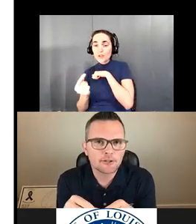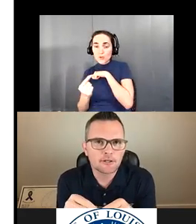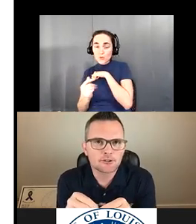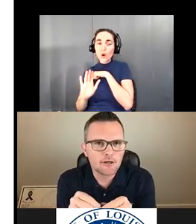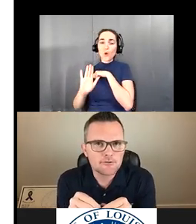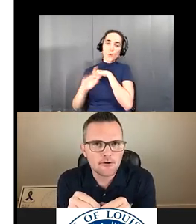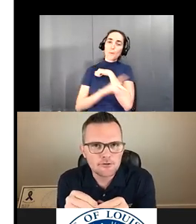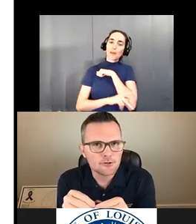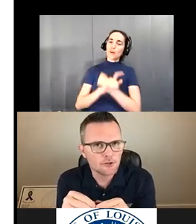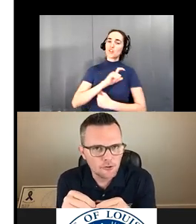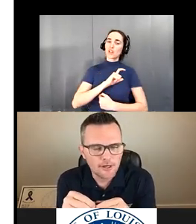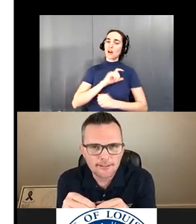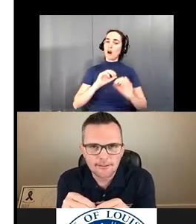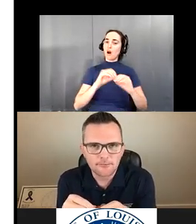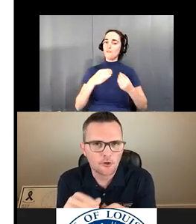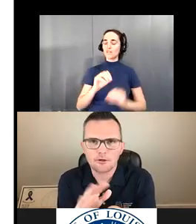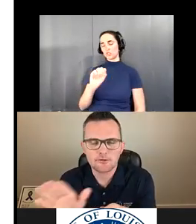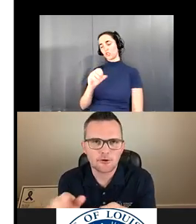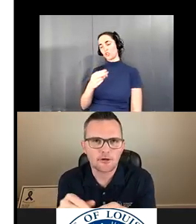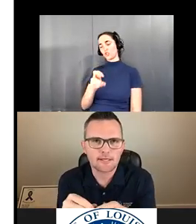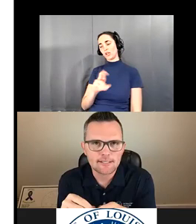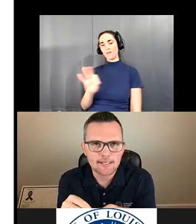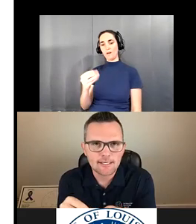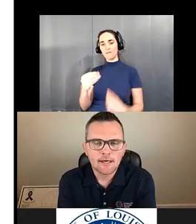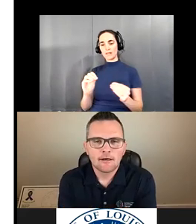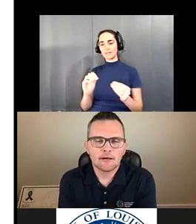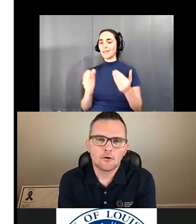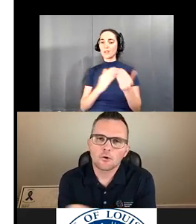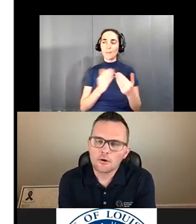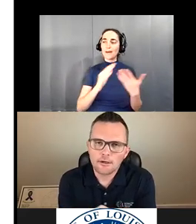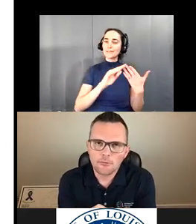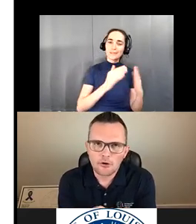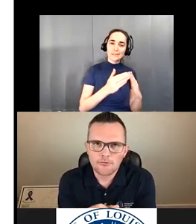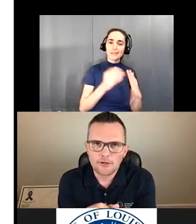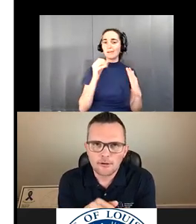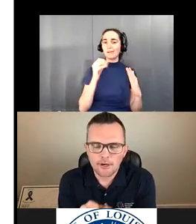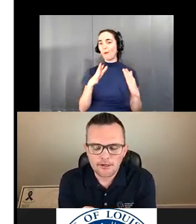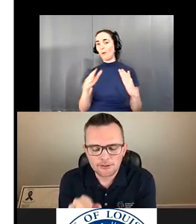Sheriff's Office, you can do that, regardless if you're in a city or a part of the parish,